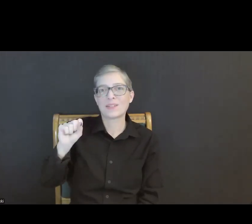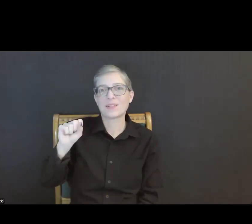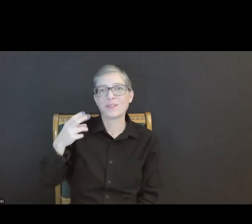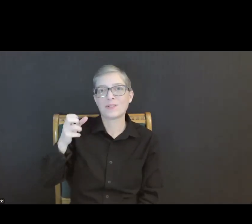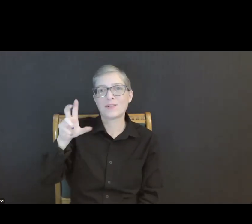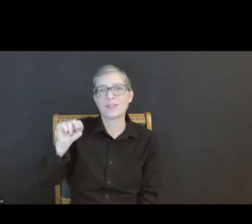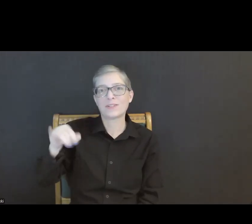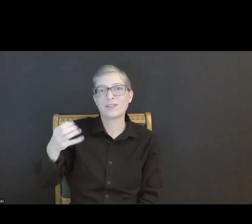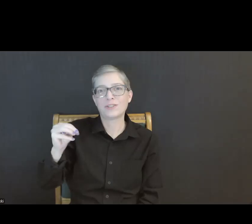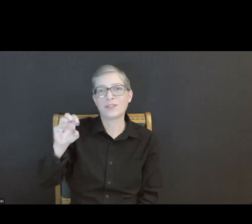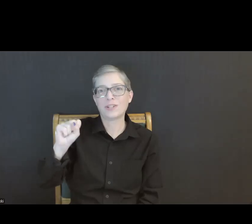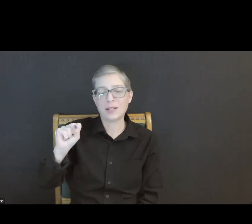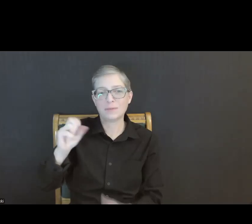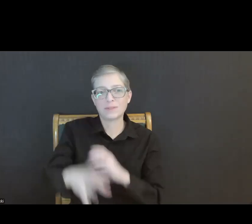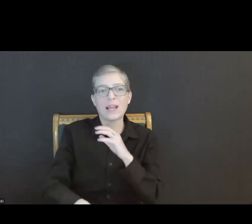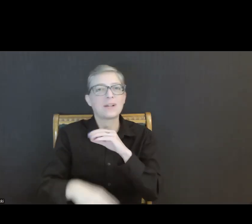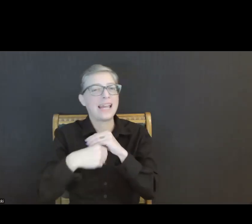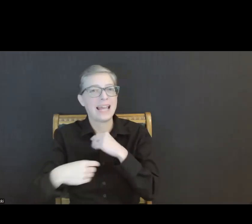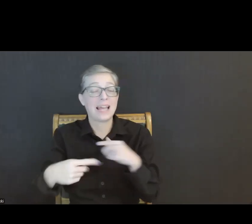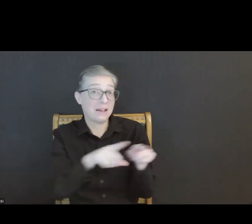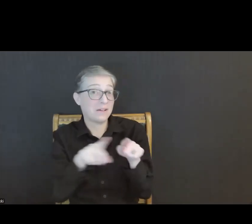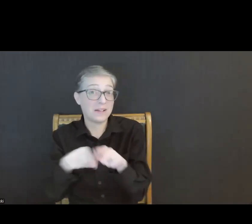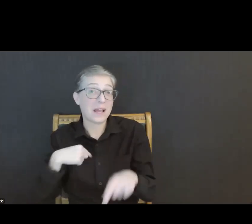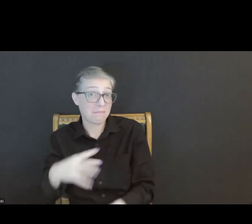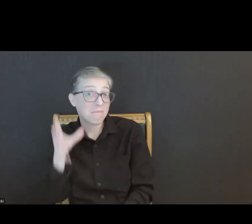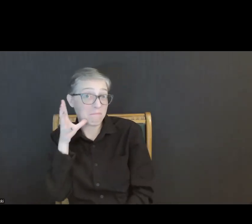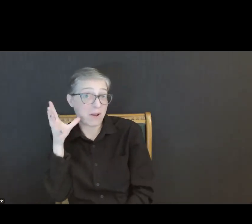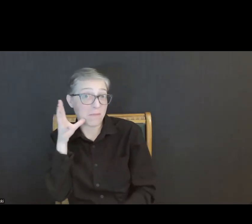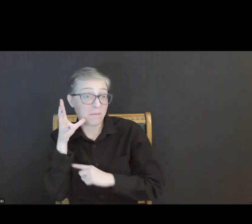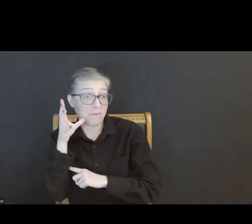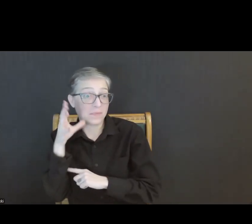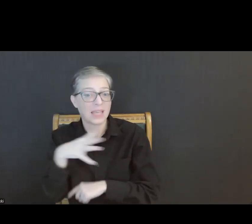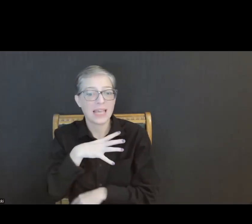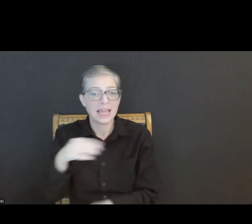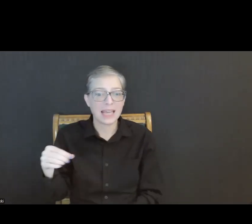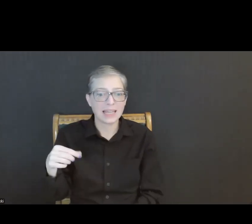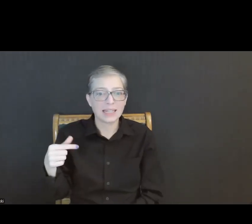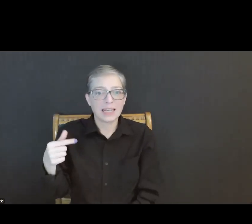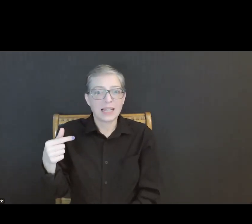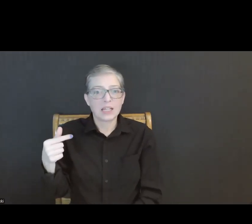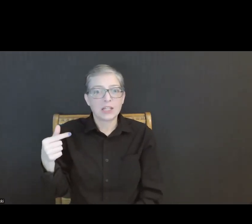add to my bio is that I'm a mom and I'm also a g Mommy and I'm used I'm getting used to my